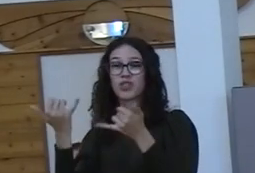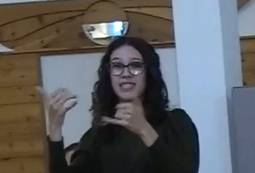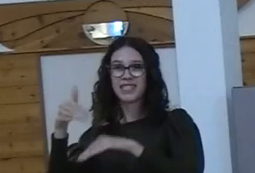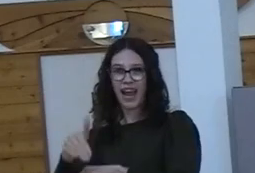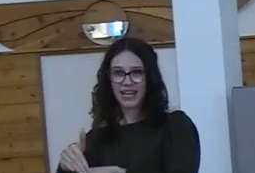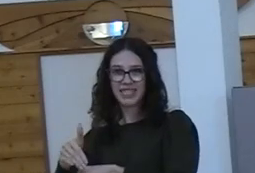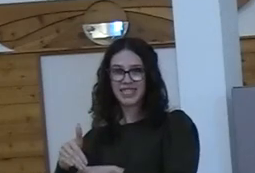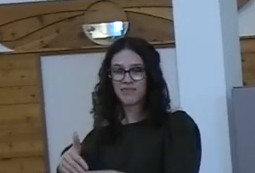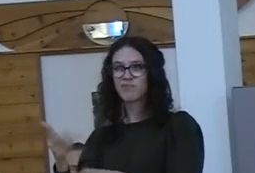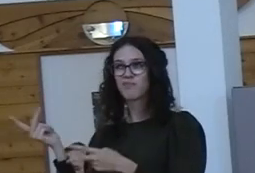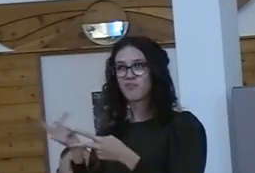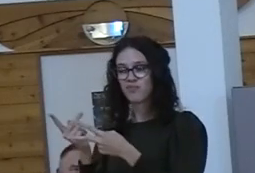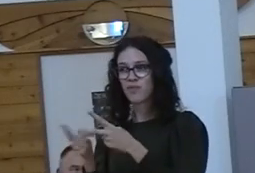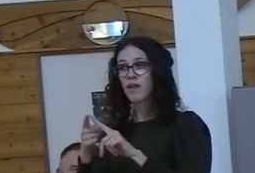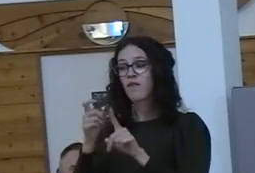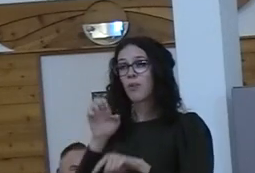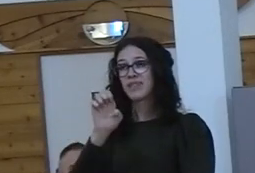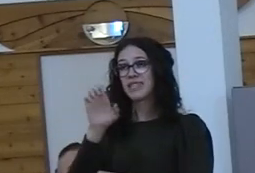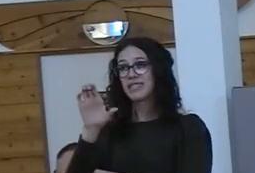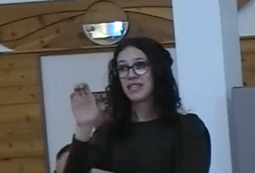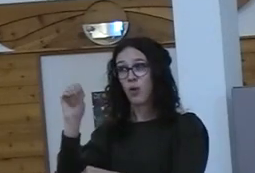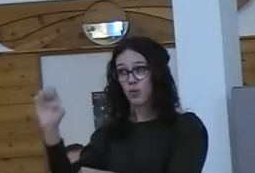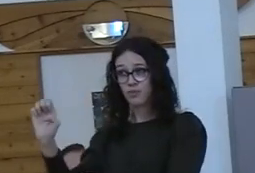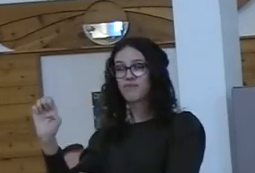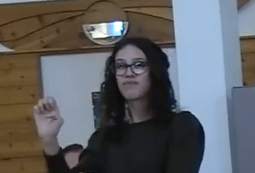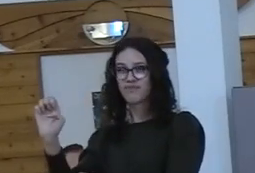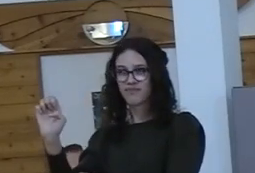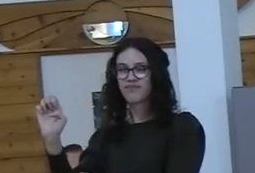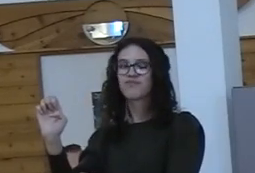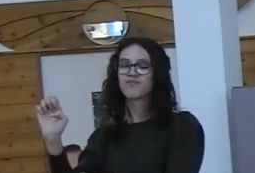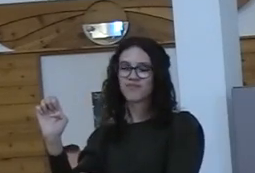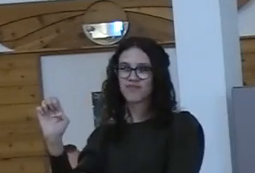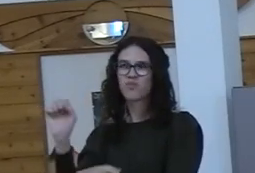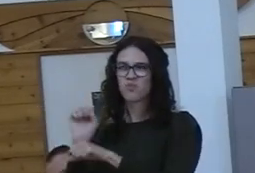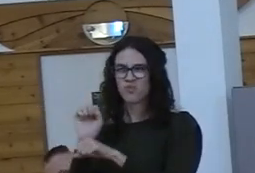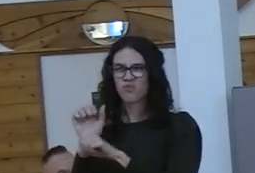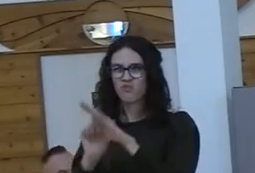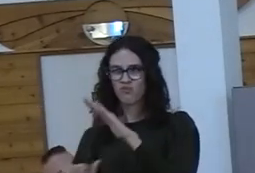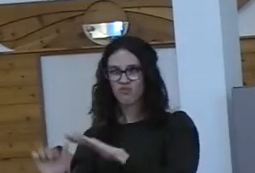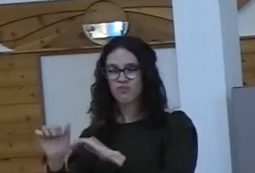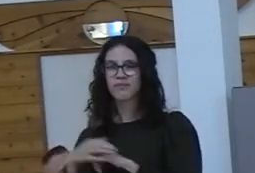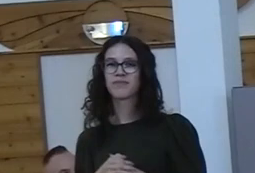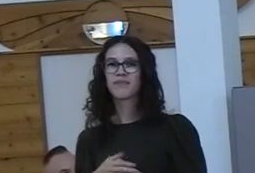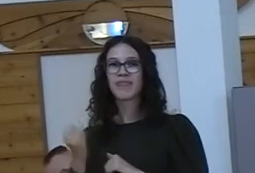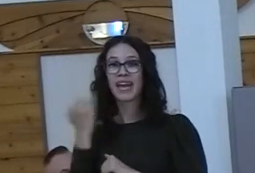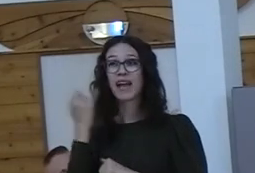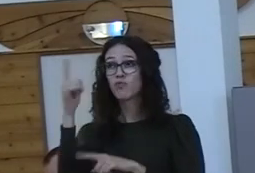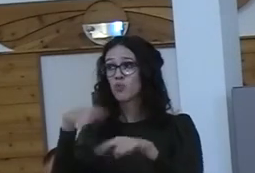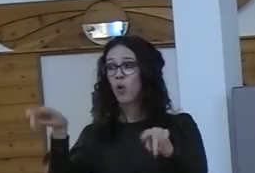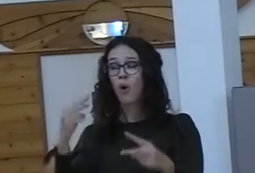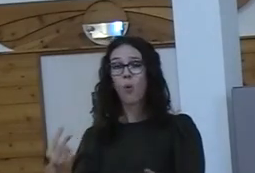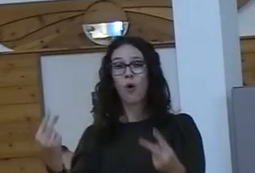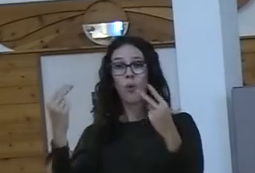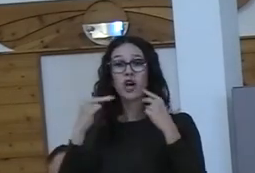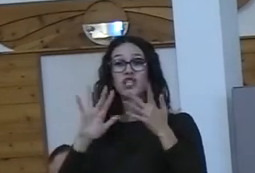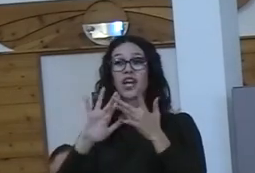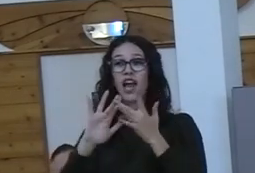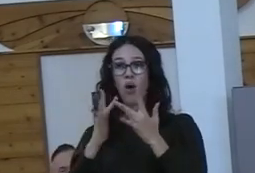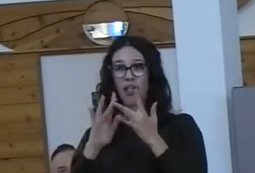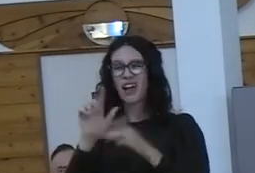They are from ECCOE. And for those who may be viewing this event online because we are live streaming it,